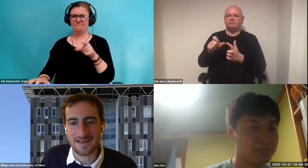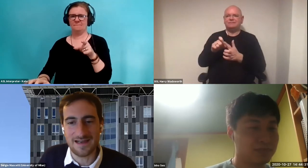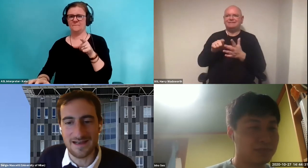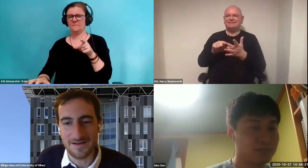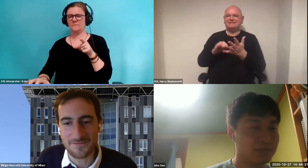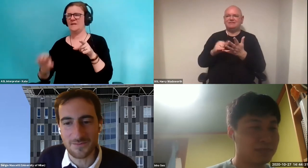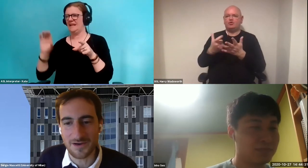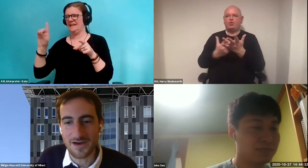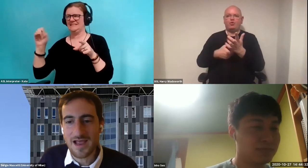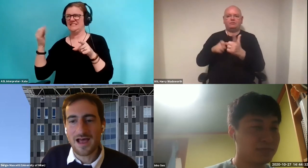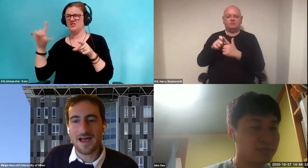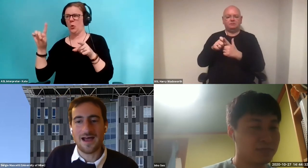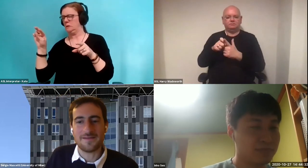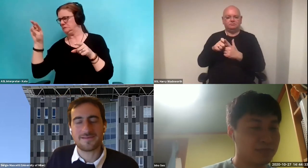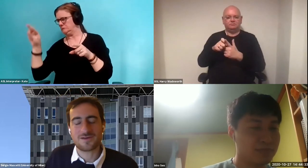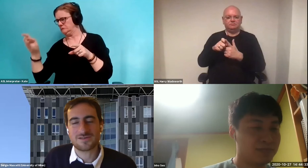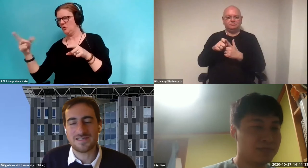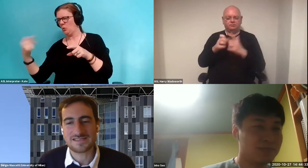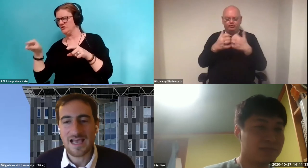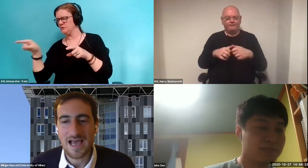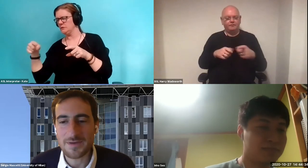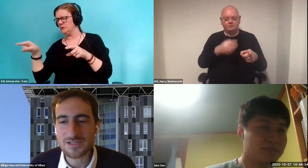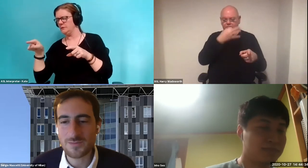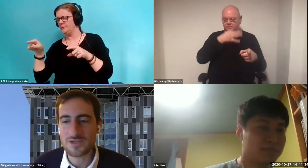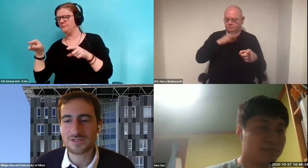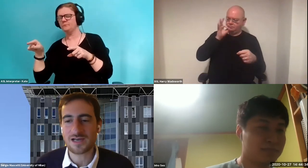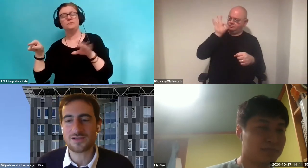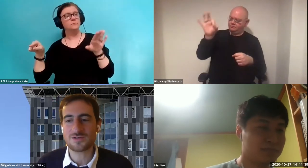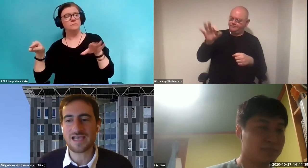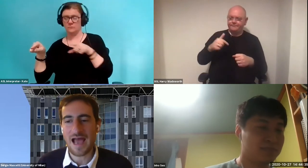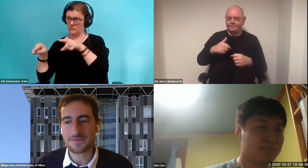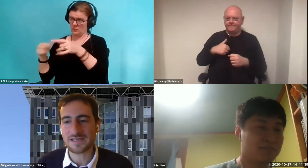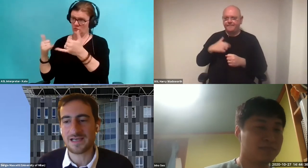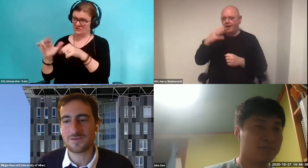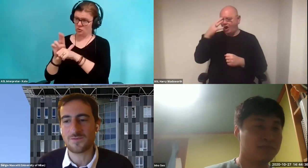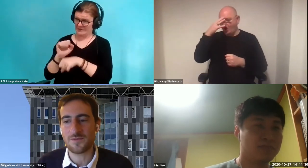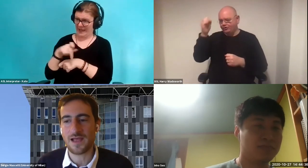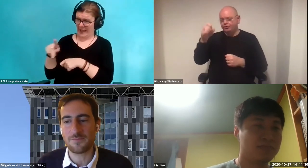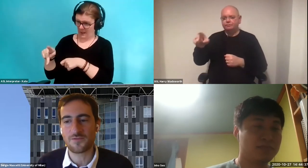uh from there and the question is I'm assuming you started using apps that you found helpful